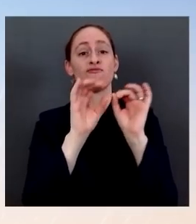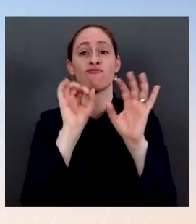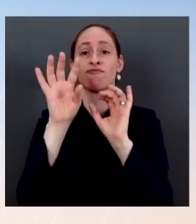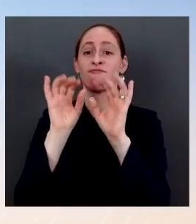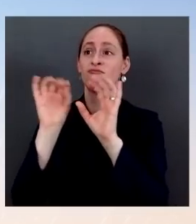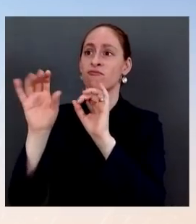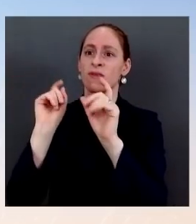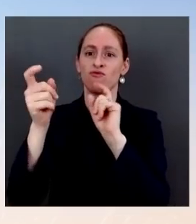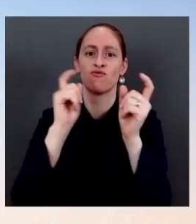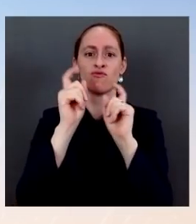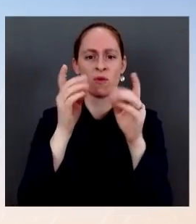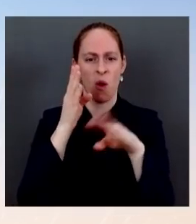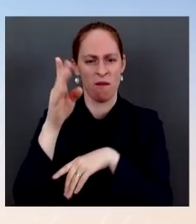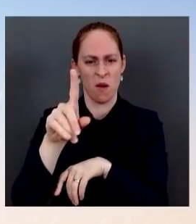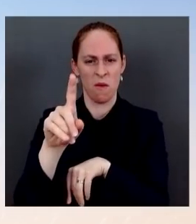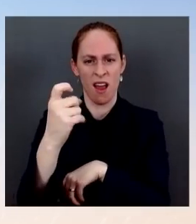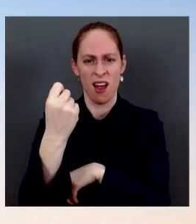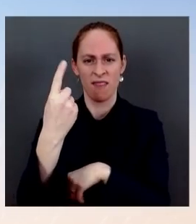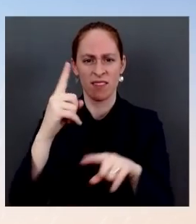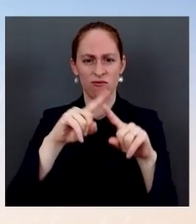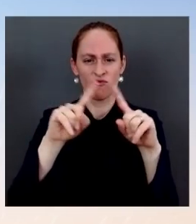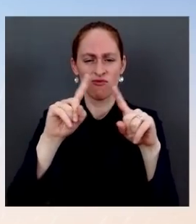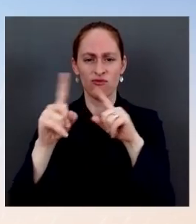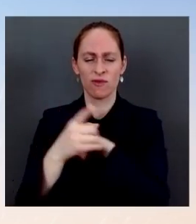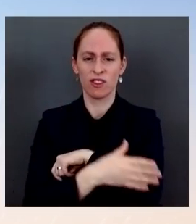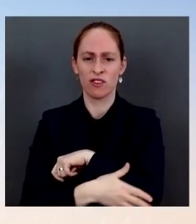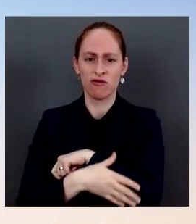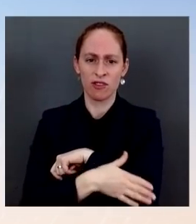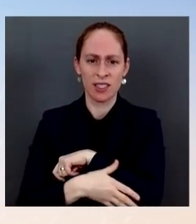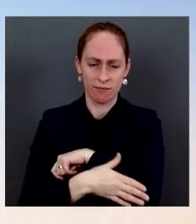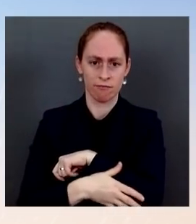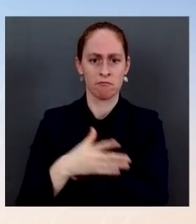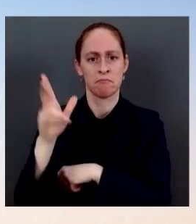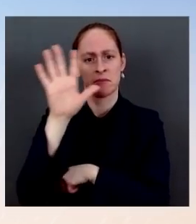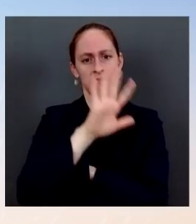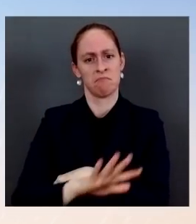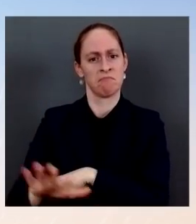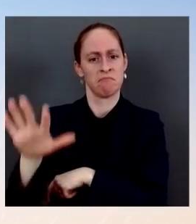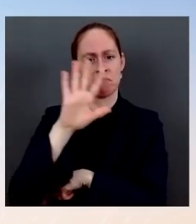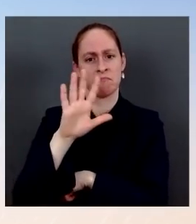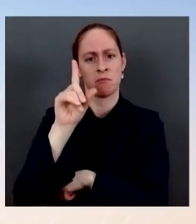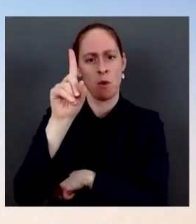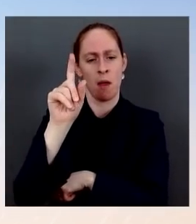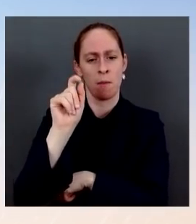to turn vaccines into vaccinations, and bolstering manufacturing capacity at home and abroad.